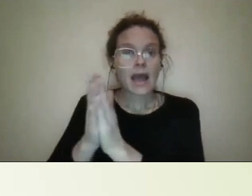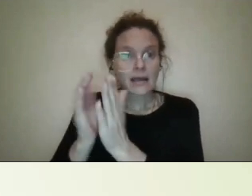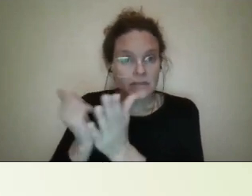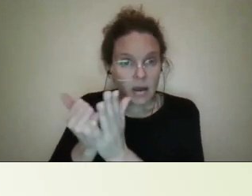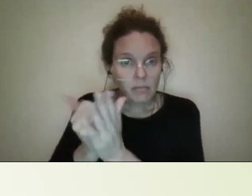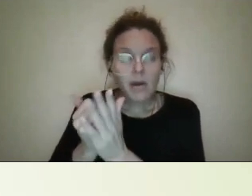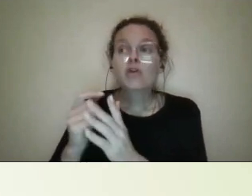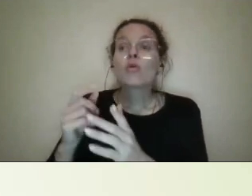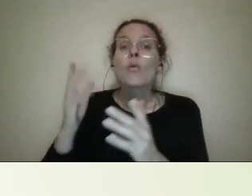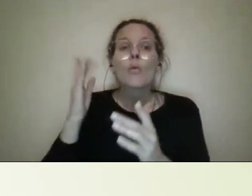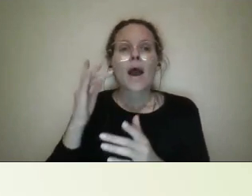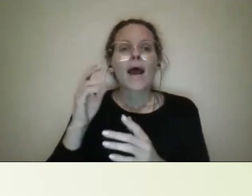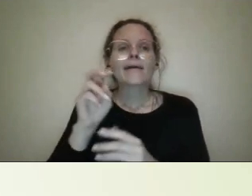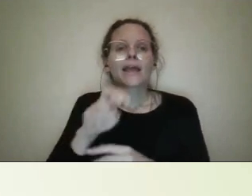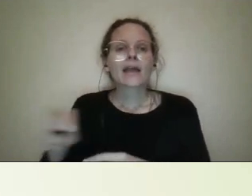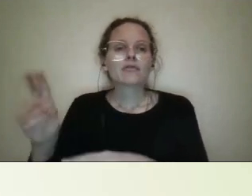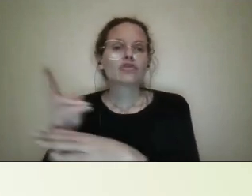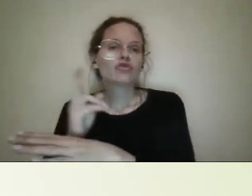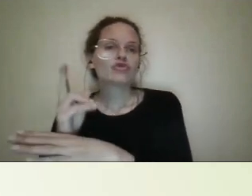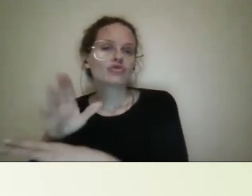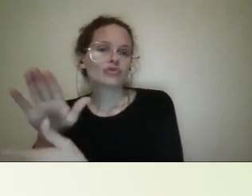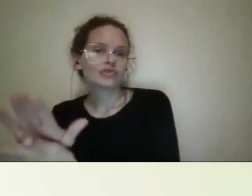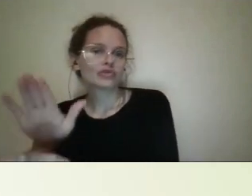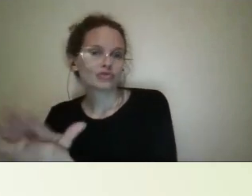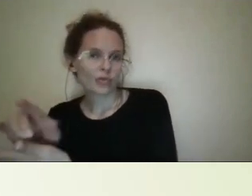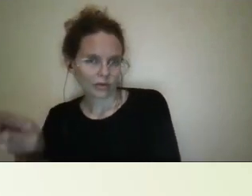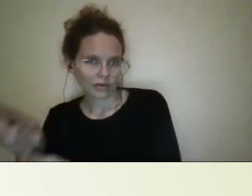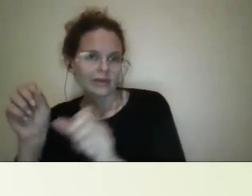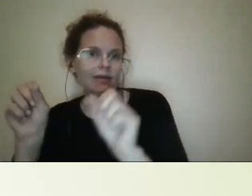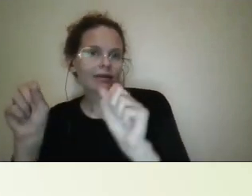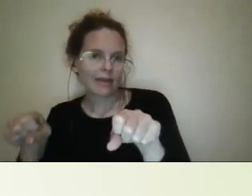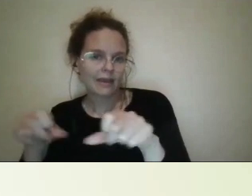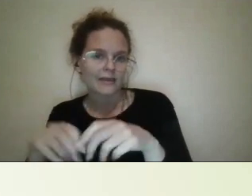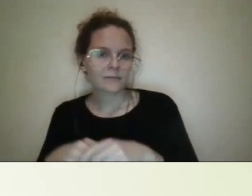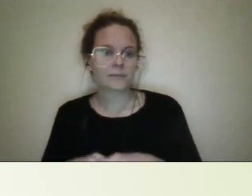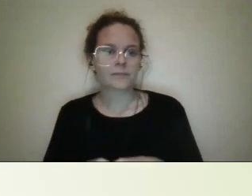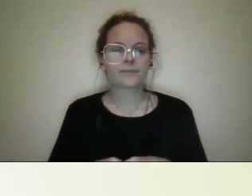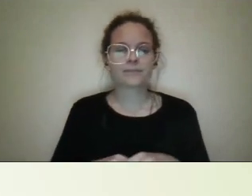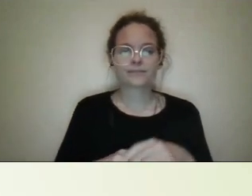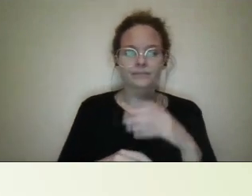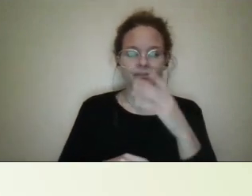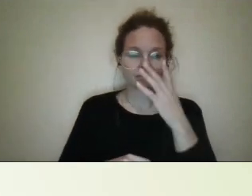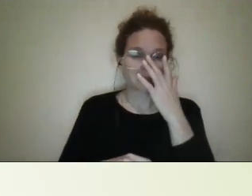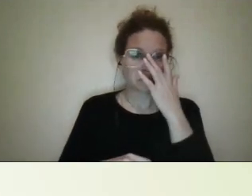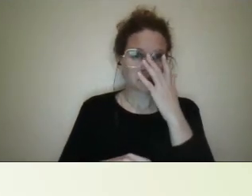Use the first-then approach. It looks like I wrote that down twice, that's how important it is.